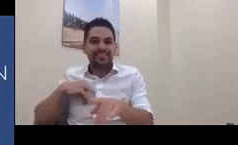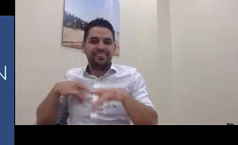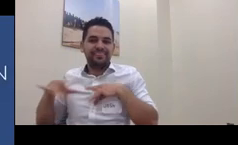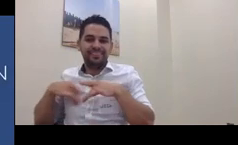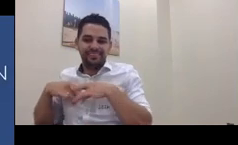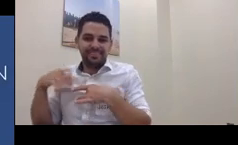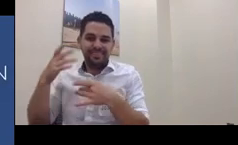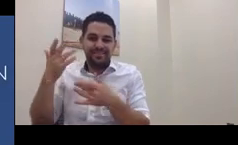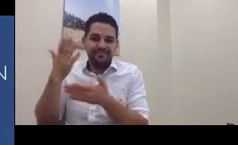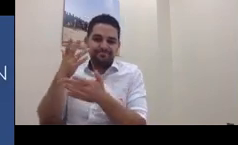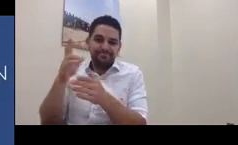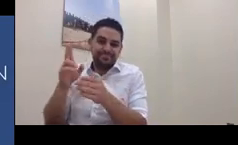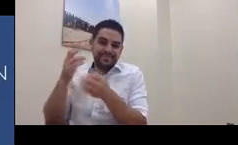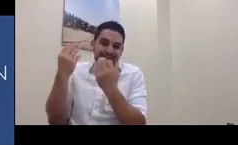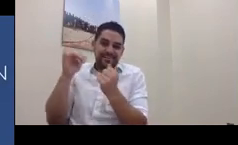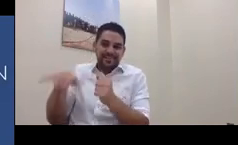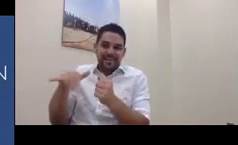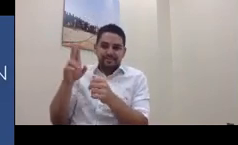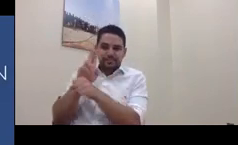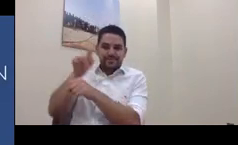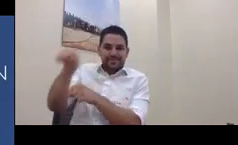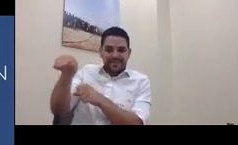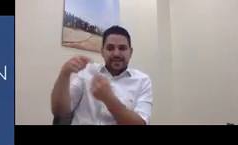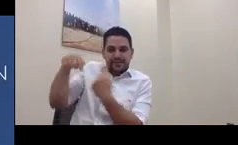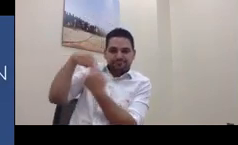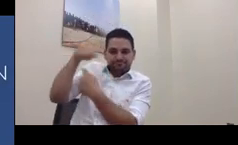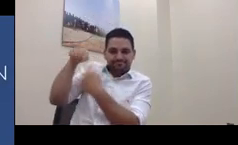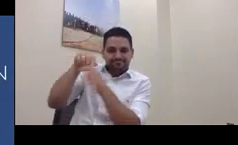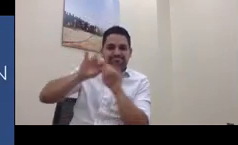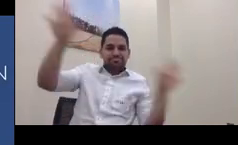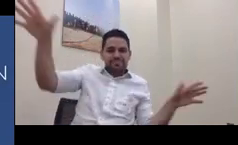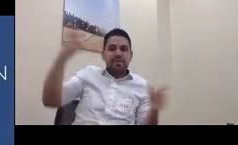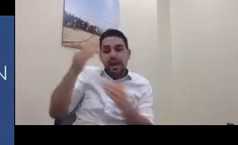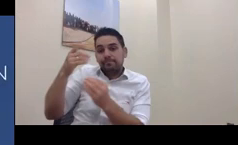And of course, then they take what they've learned at Gallaudet, the signs that are used there, regionally,